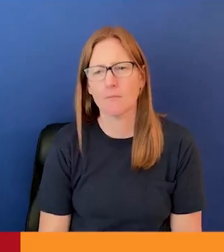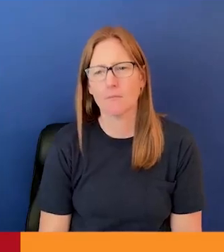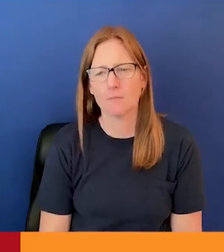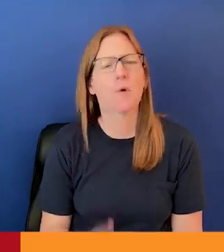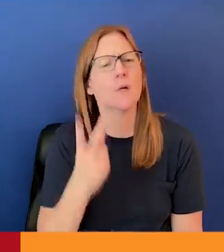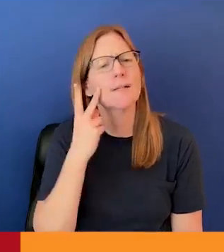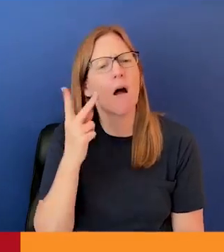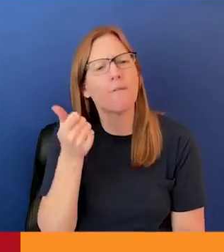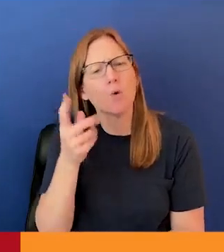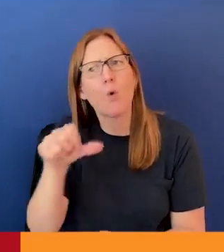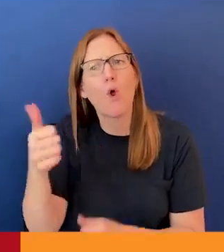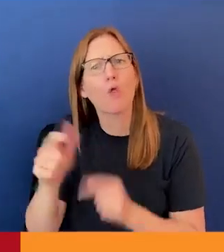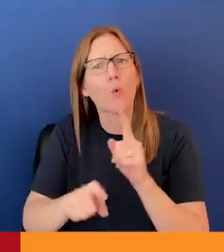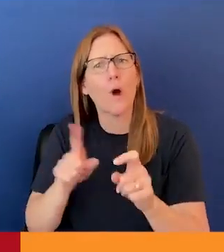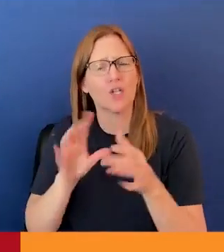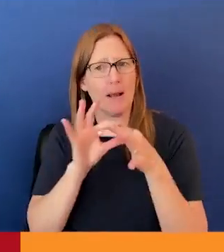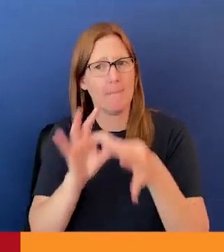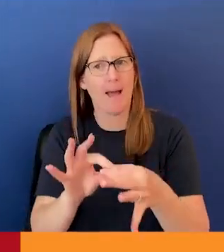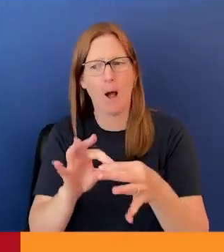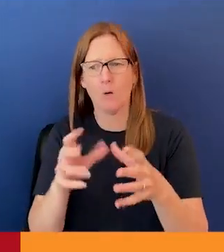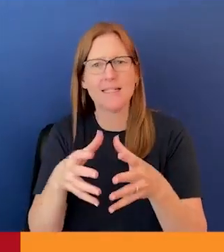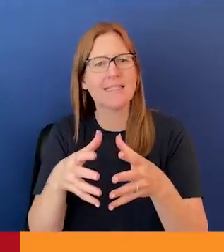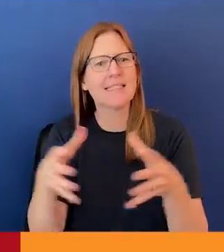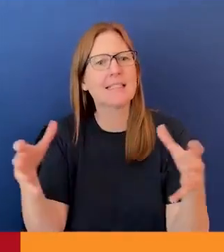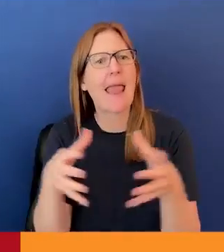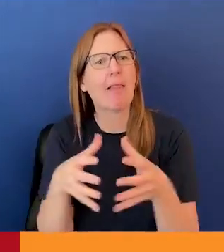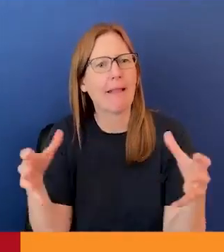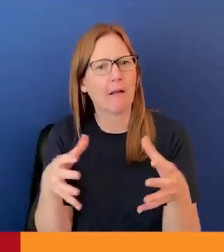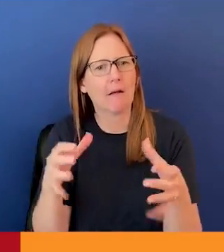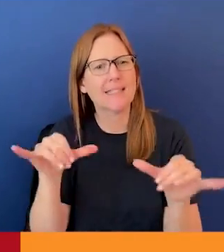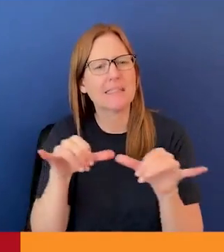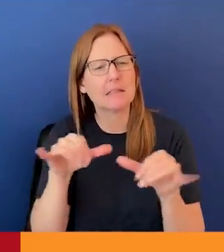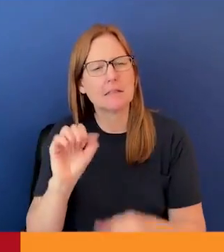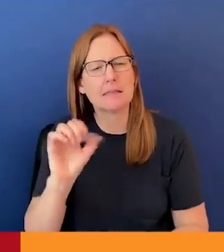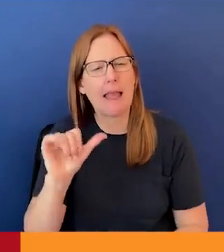is in regards to scaling, which will be a focus later